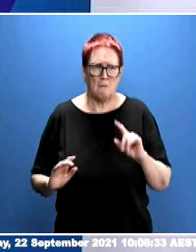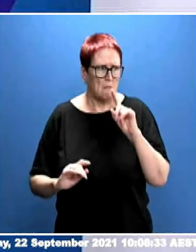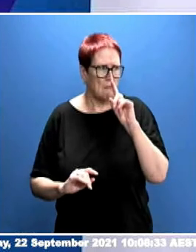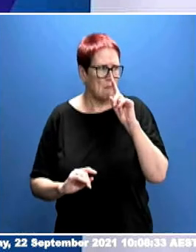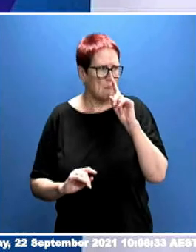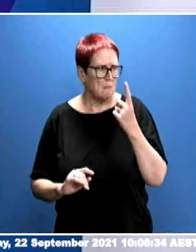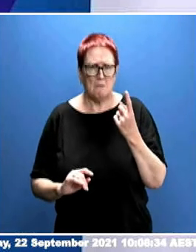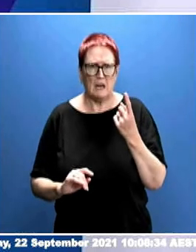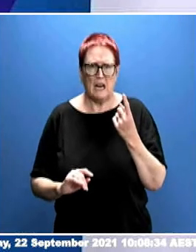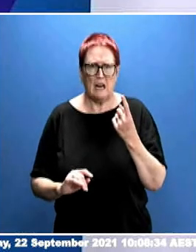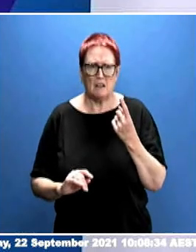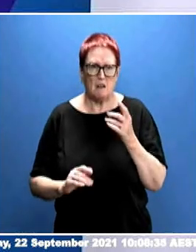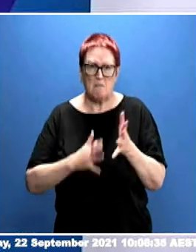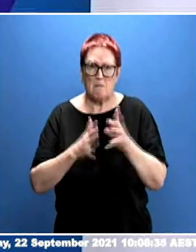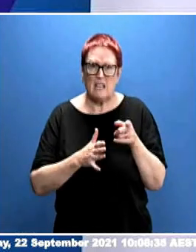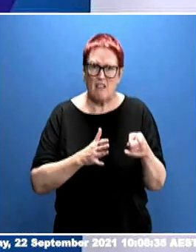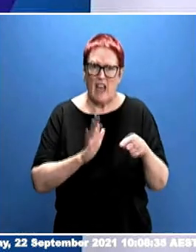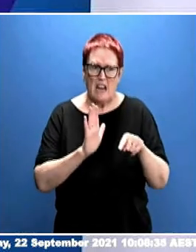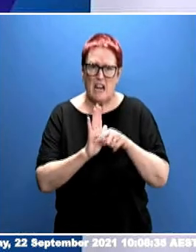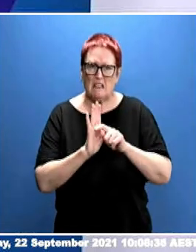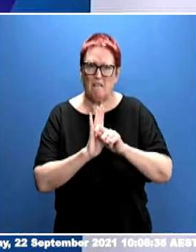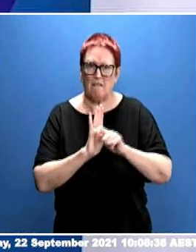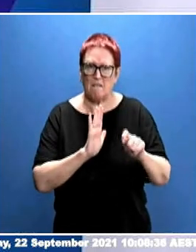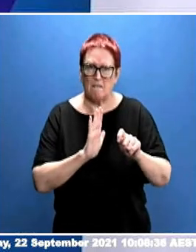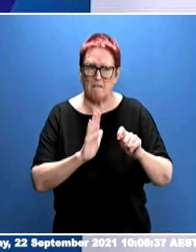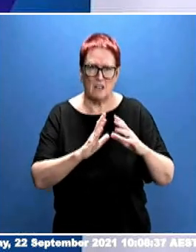of possible adverse findings can have any effect.